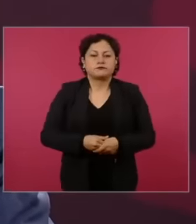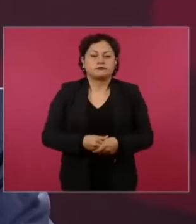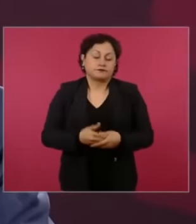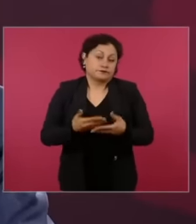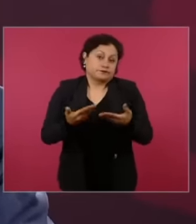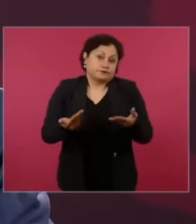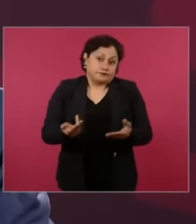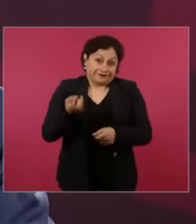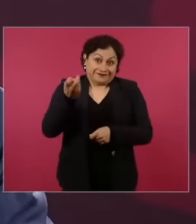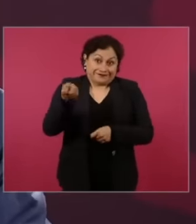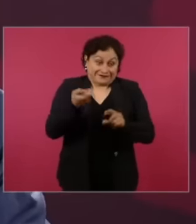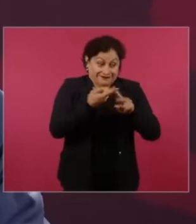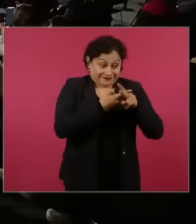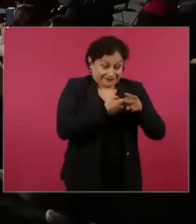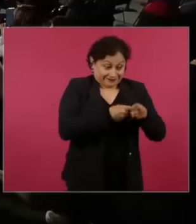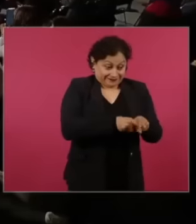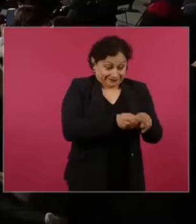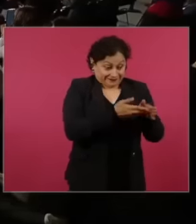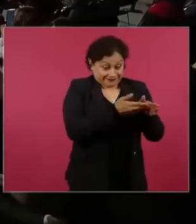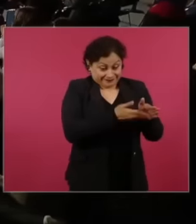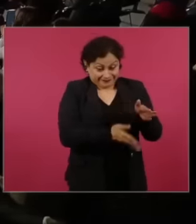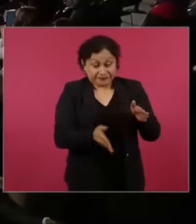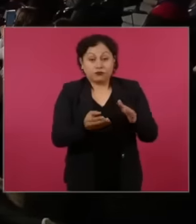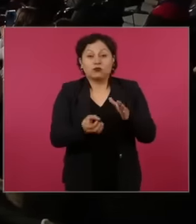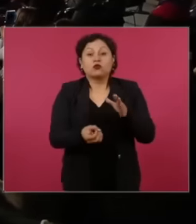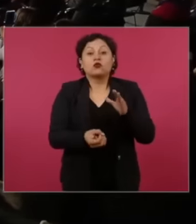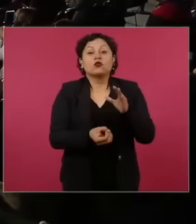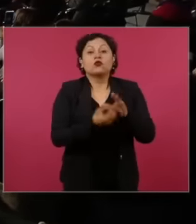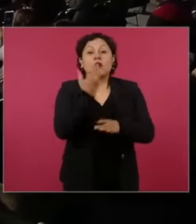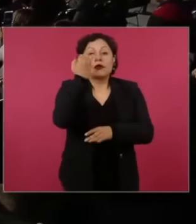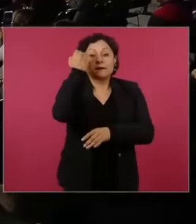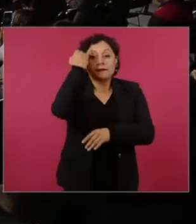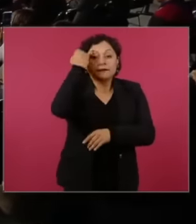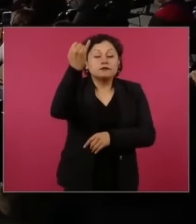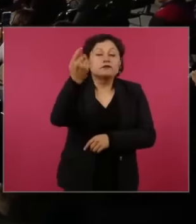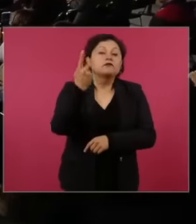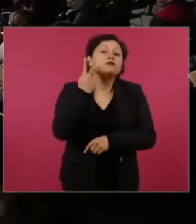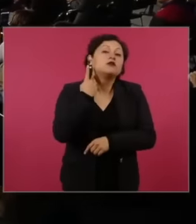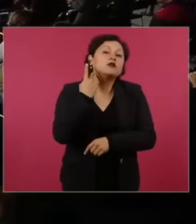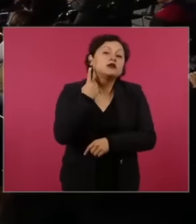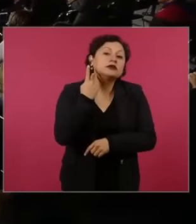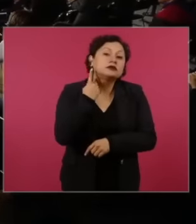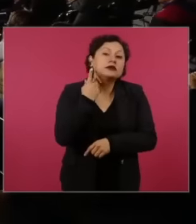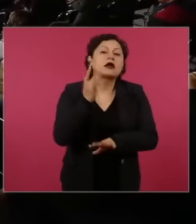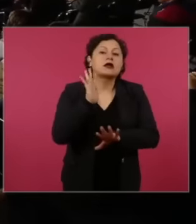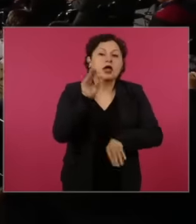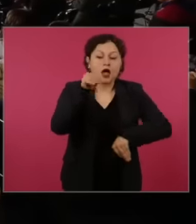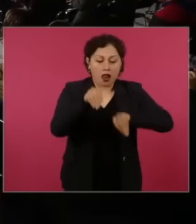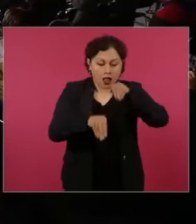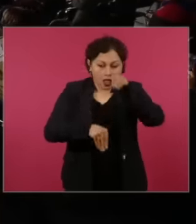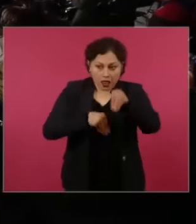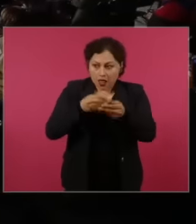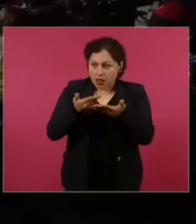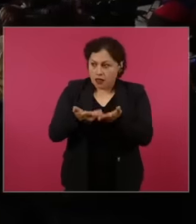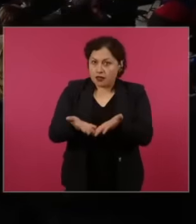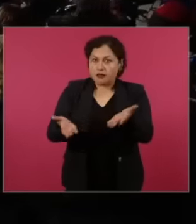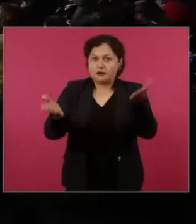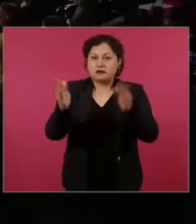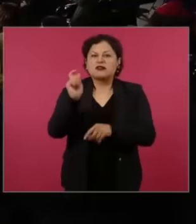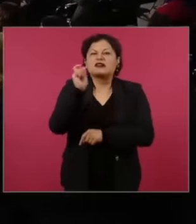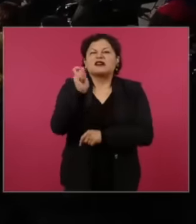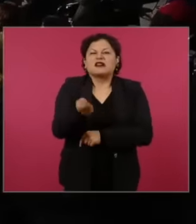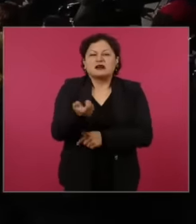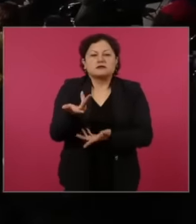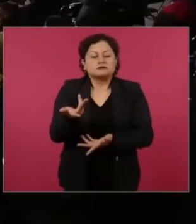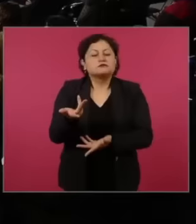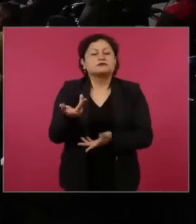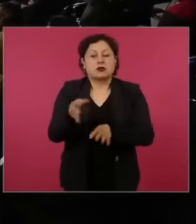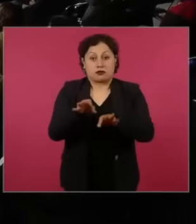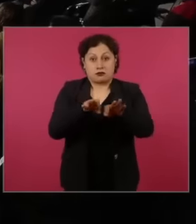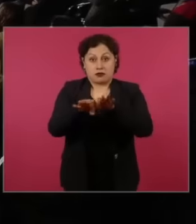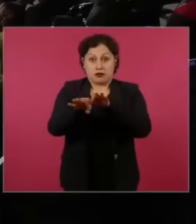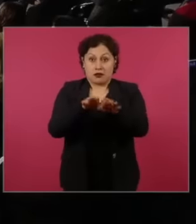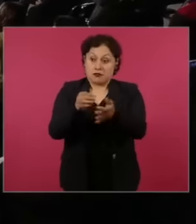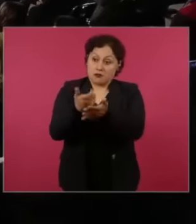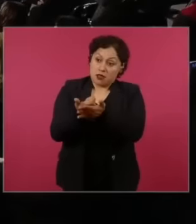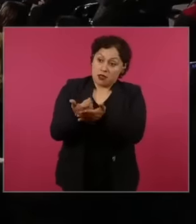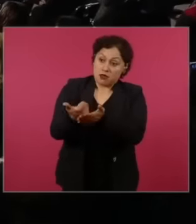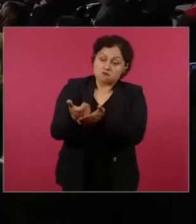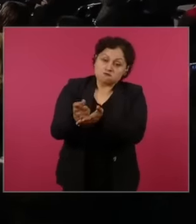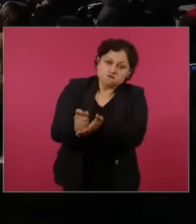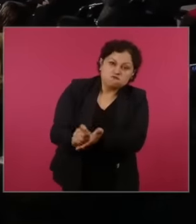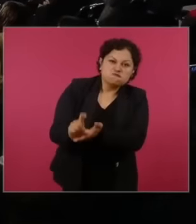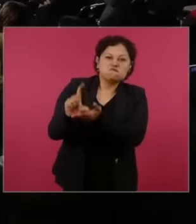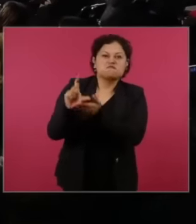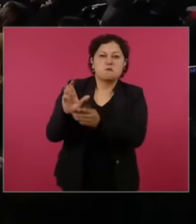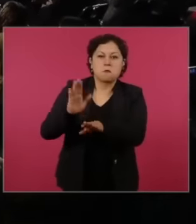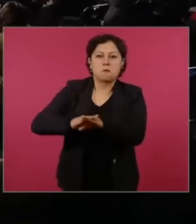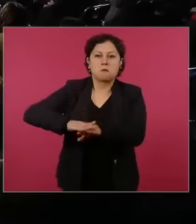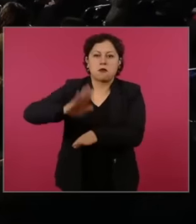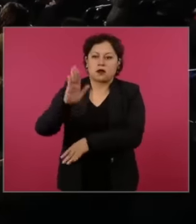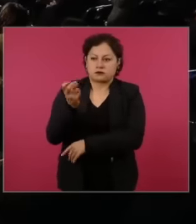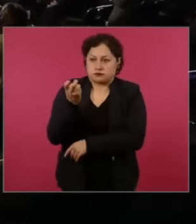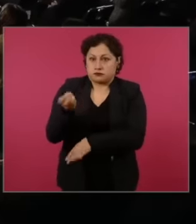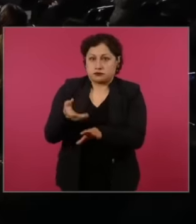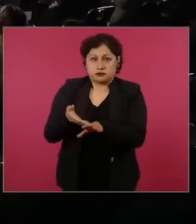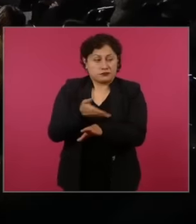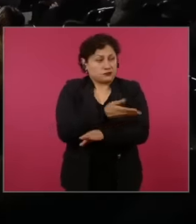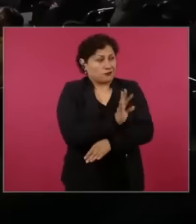part of this new policy, salaries have increased as has not happened in 40 50 years, there are